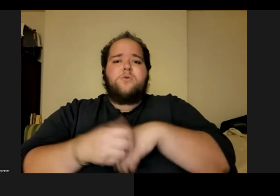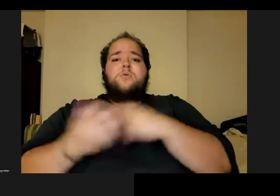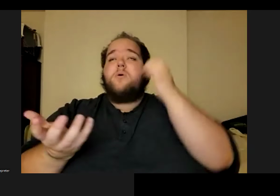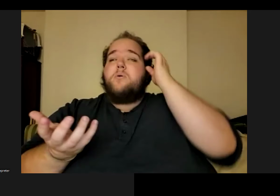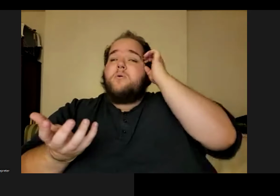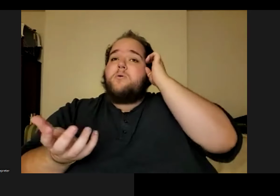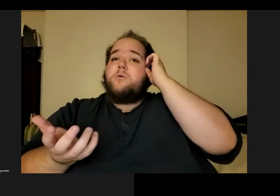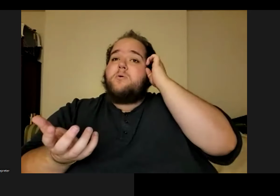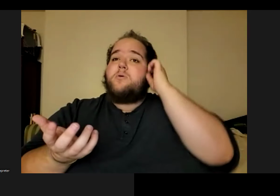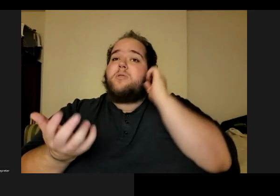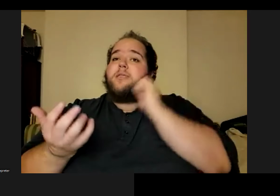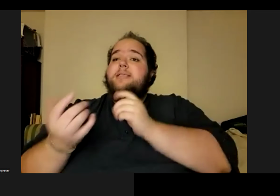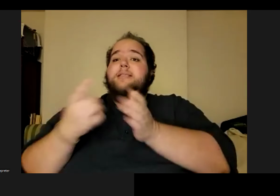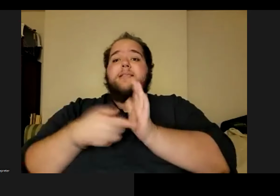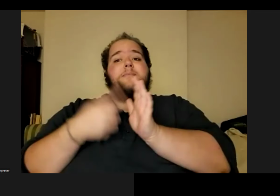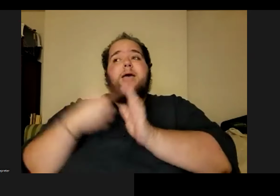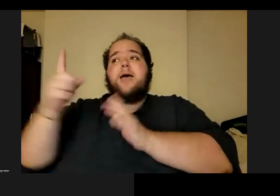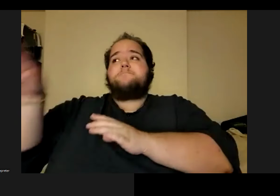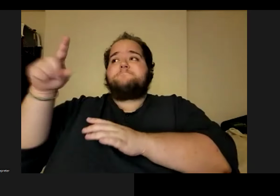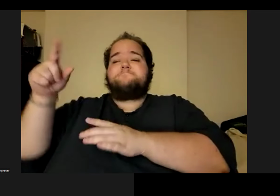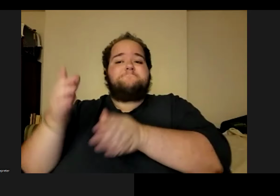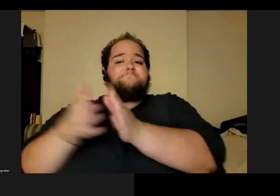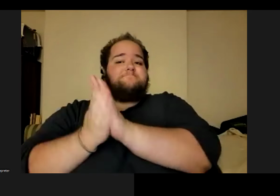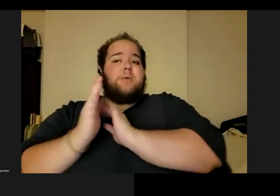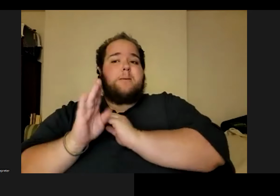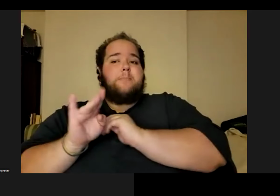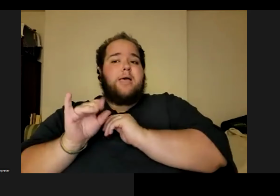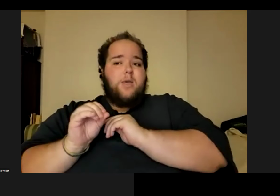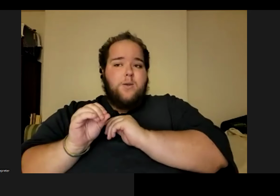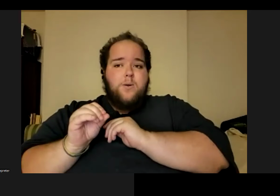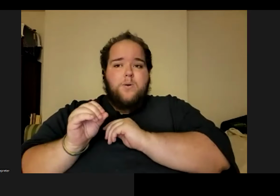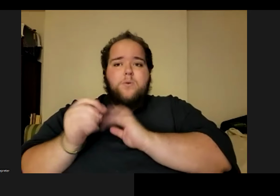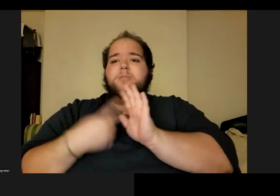for a bio, it's been for publications so like